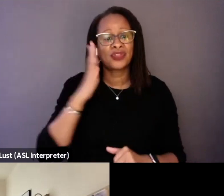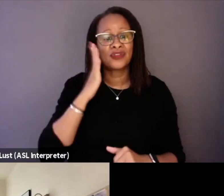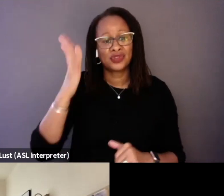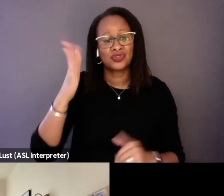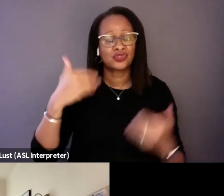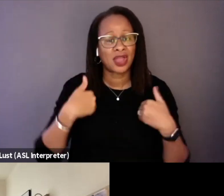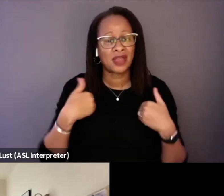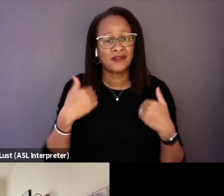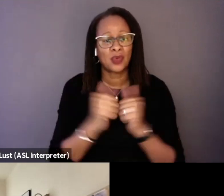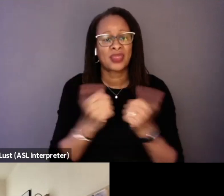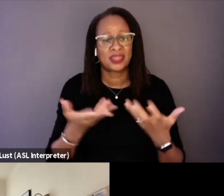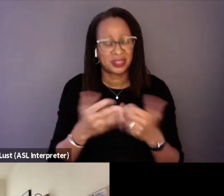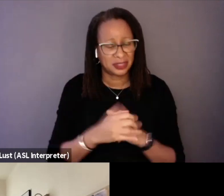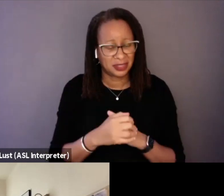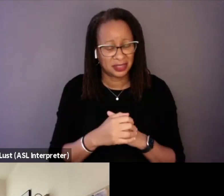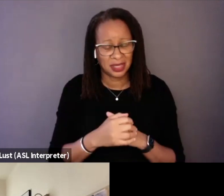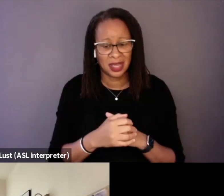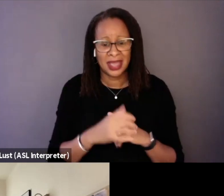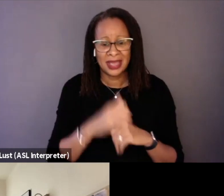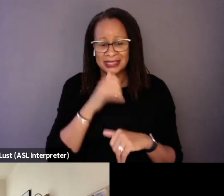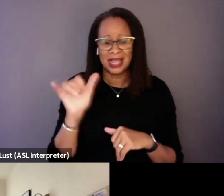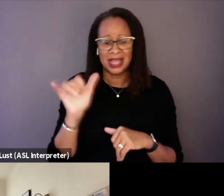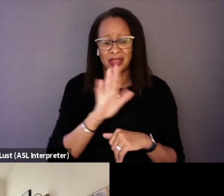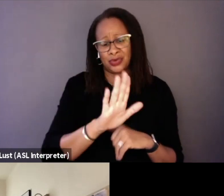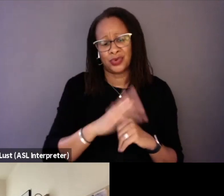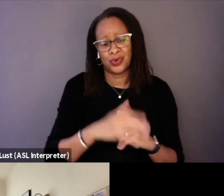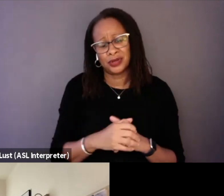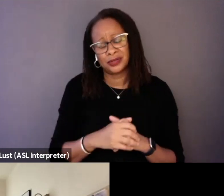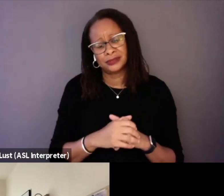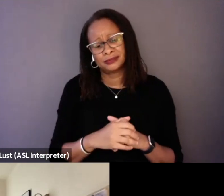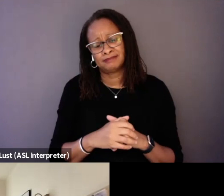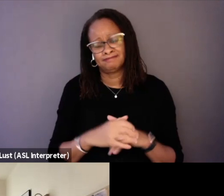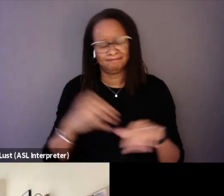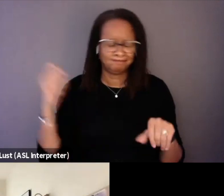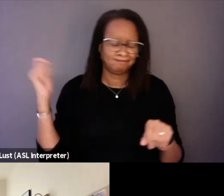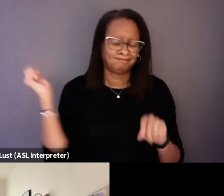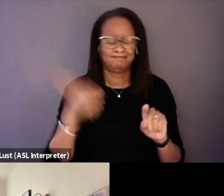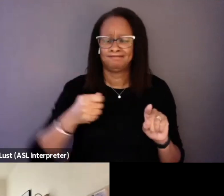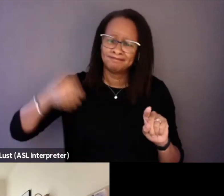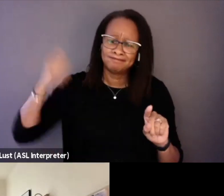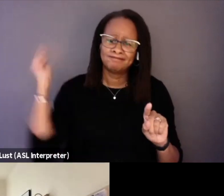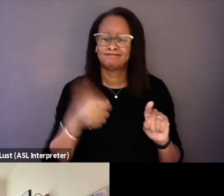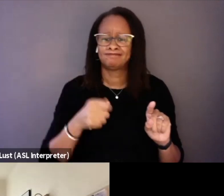Because it's not like you're hammering away at some terribly negative story.